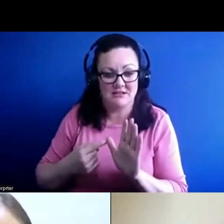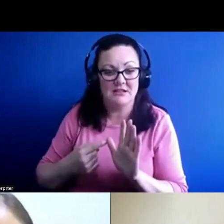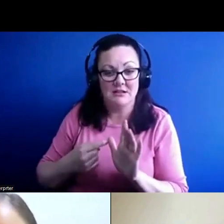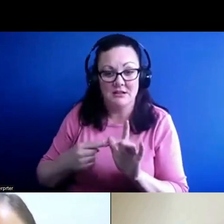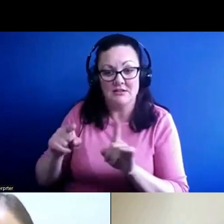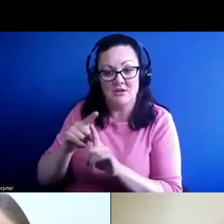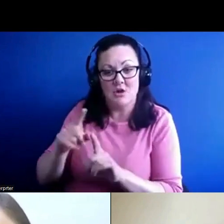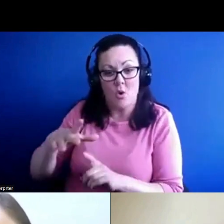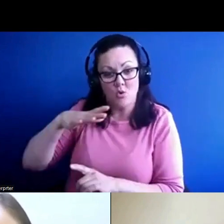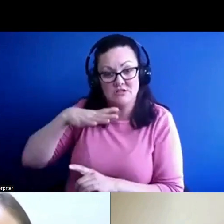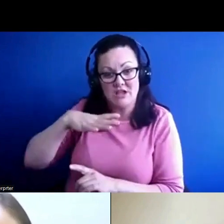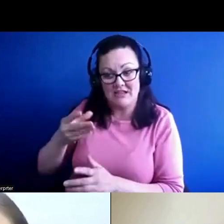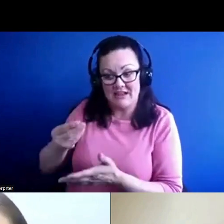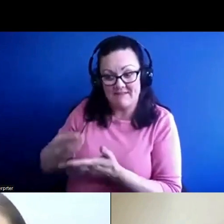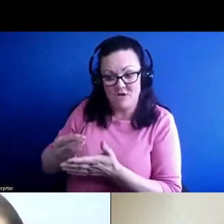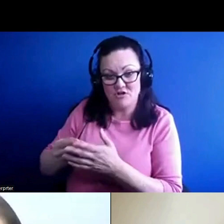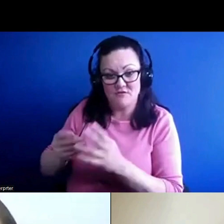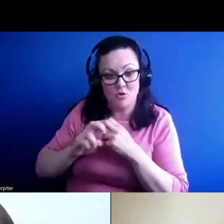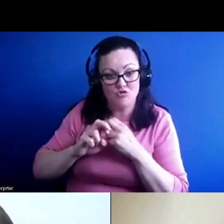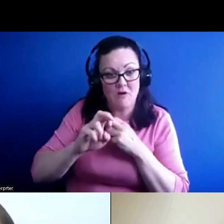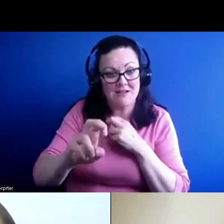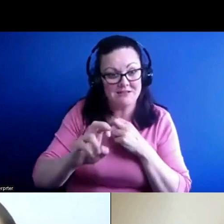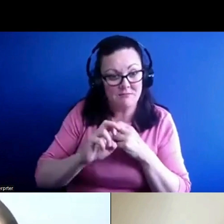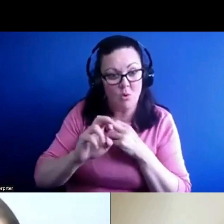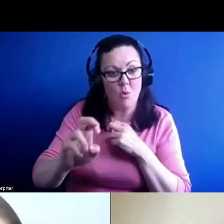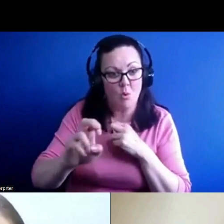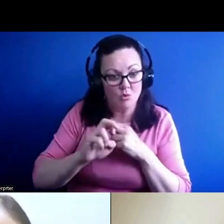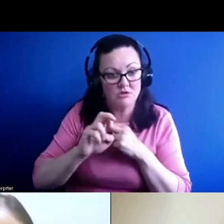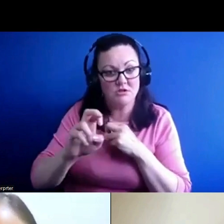transportation for something like that so a little amount of